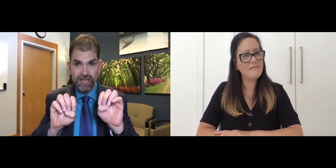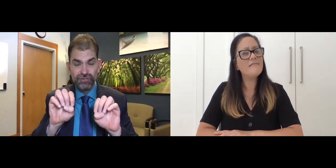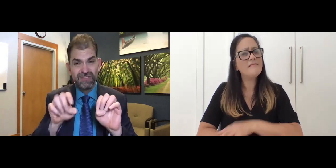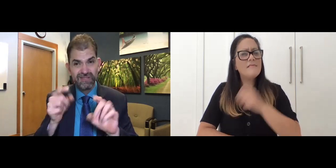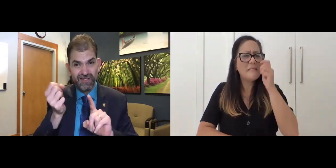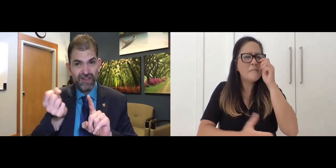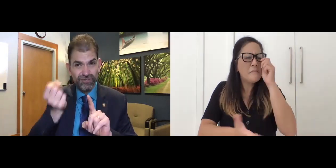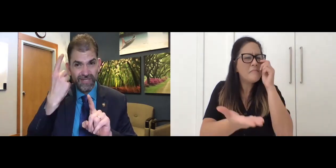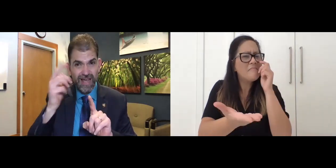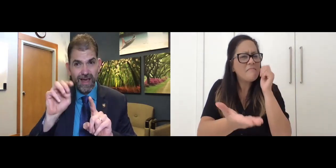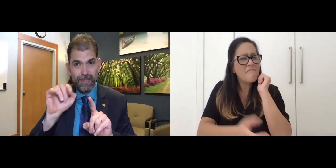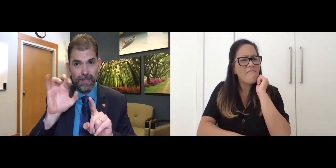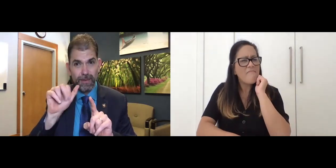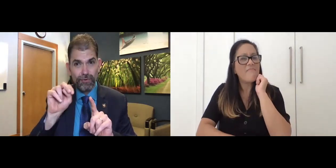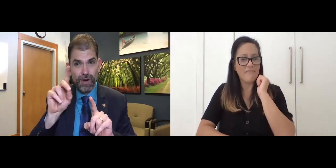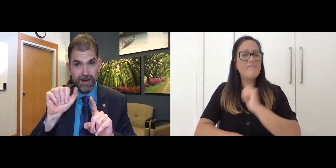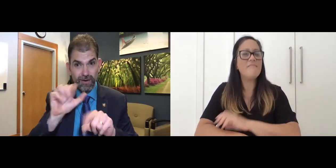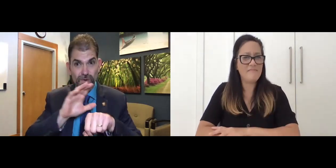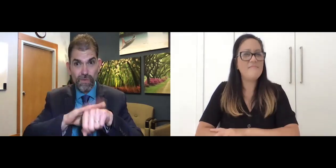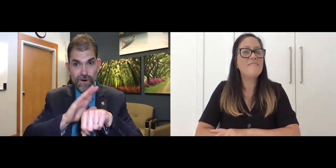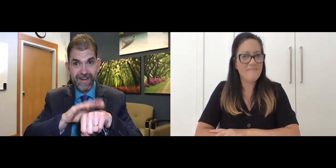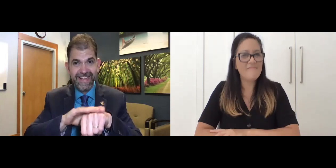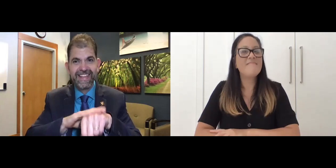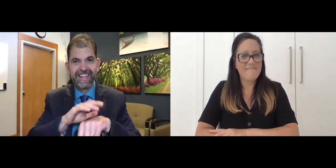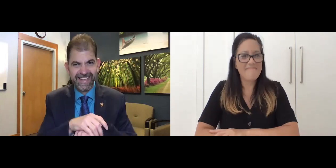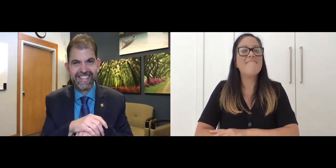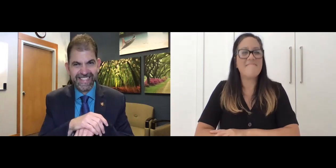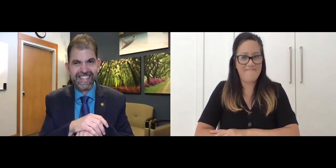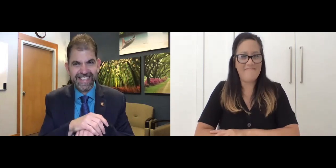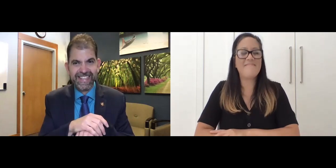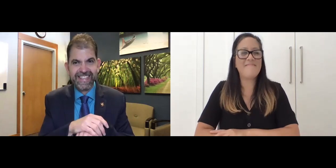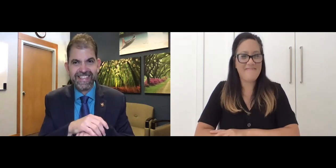If you think about the Miranda Warning,